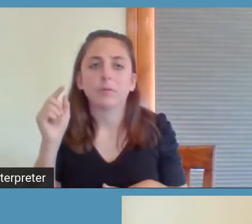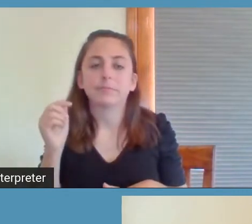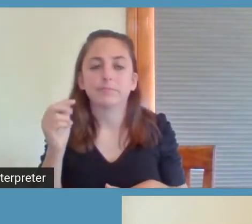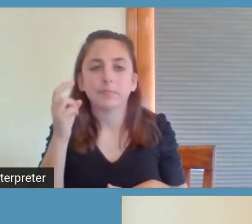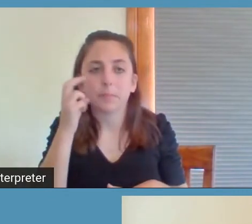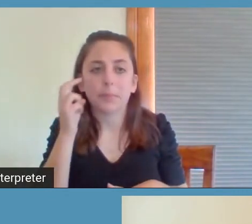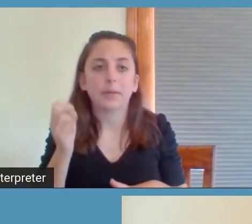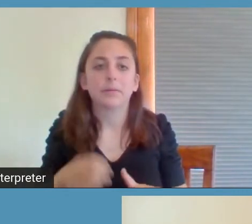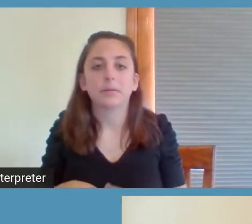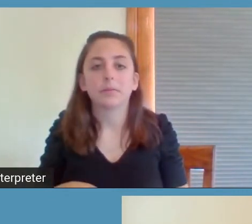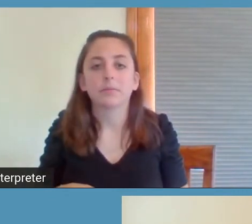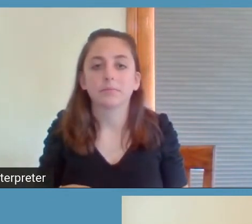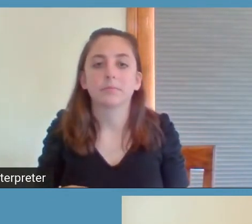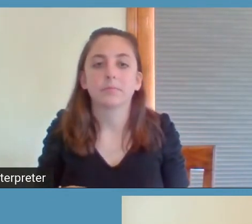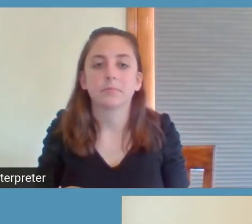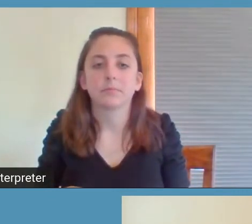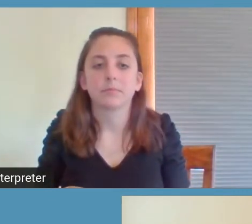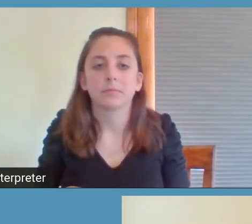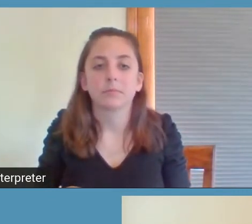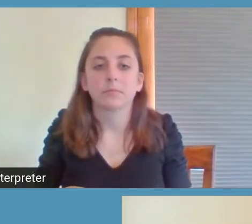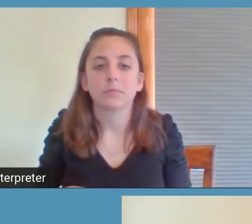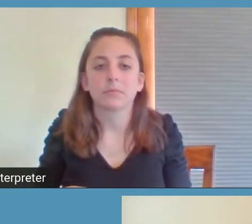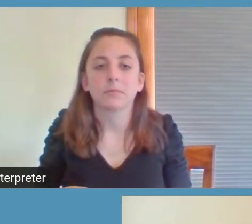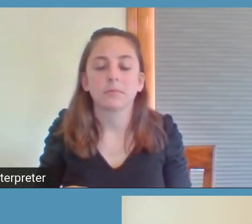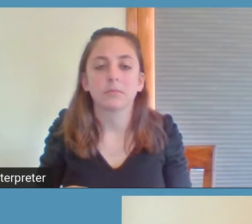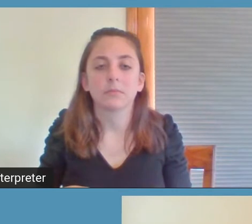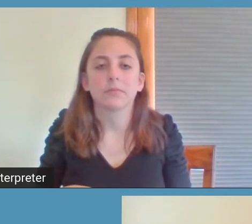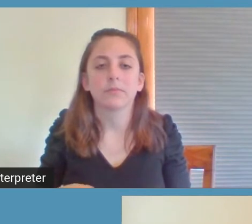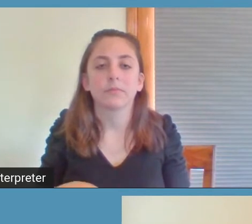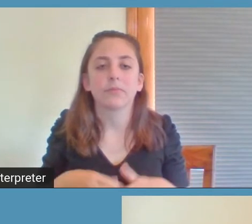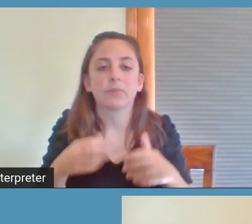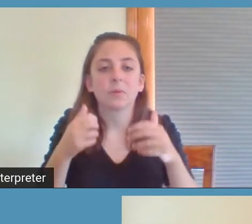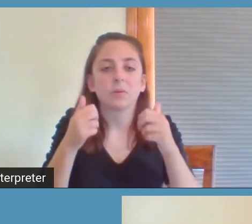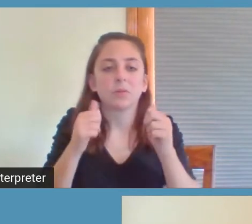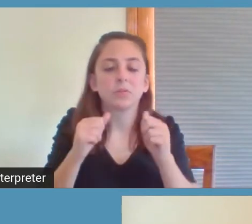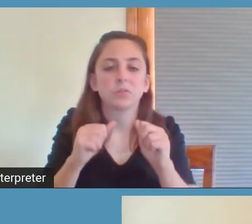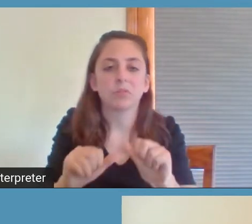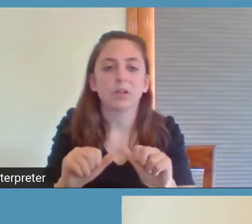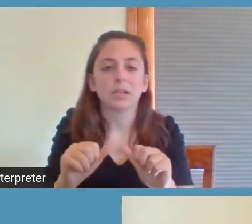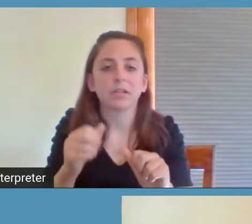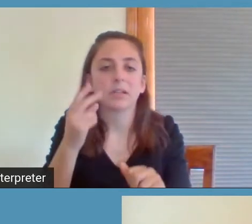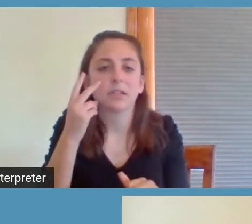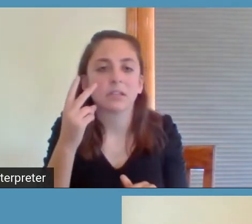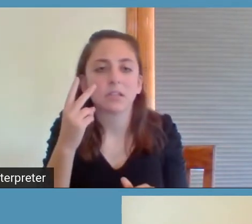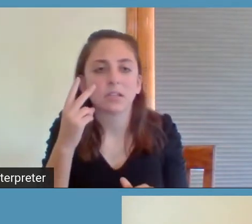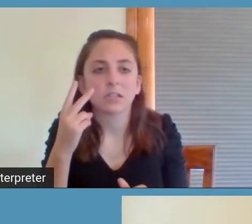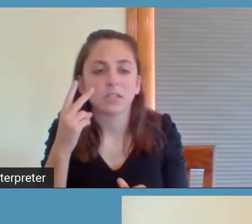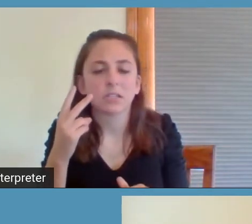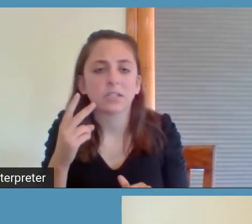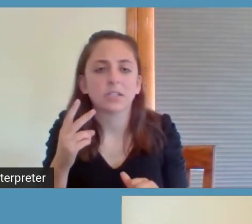is for second life um i was trying to see um i don't see much for [ __ ] matrix at all